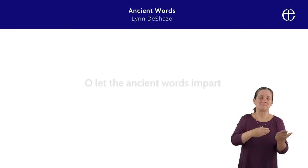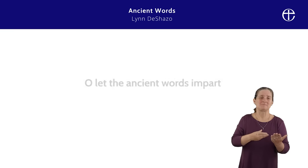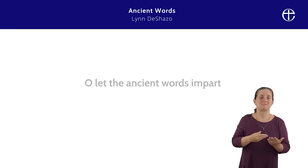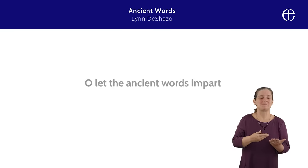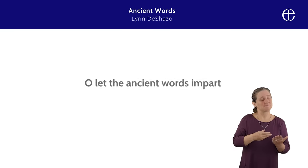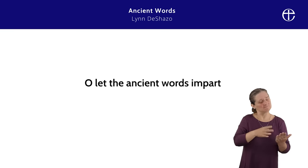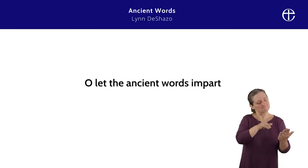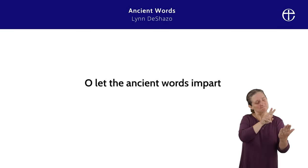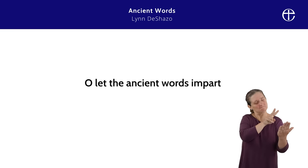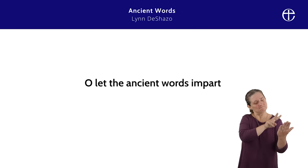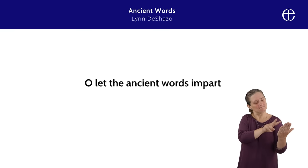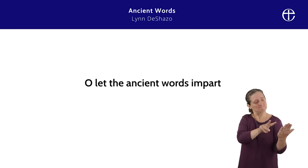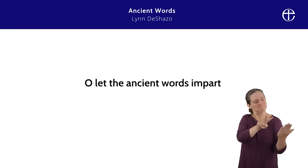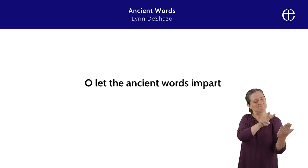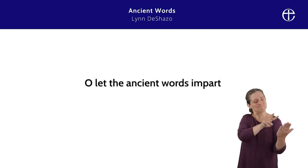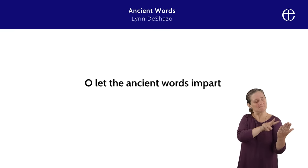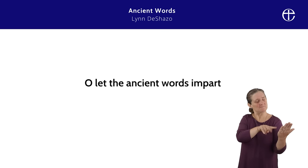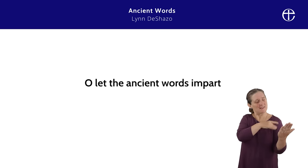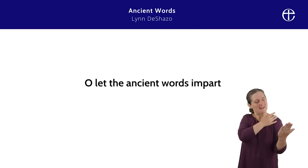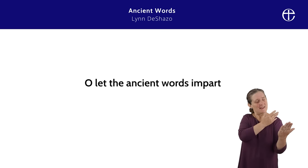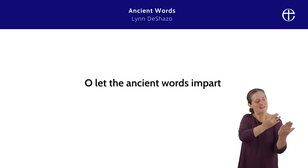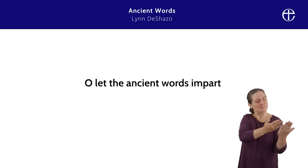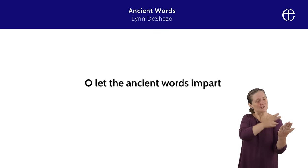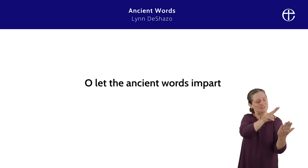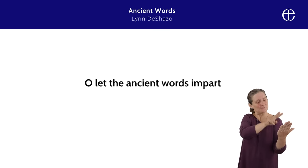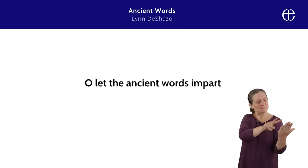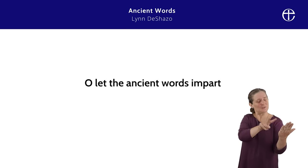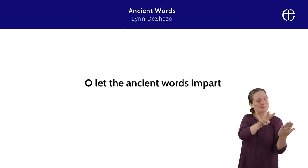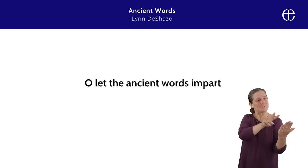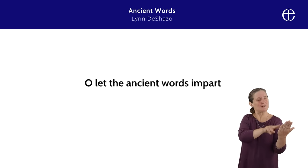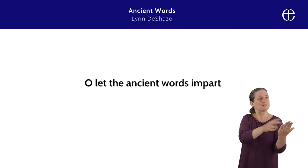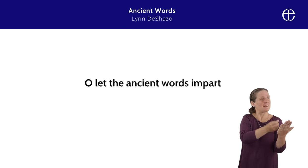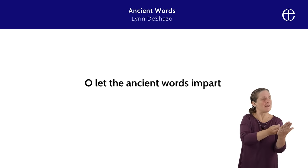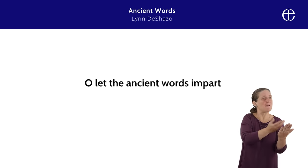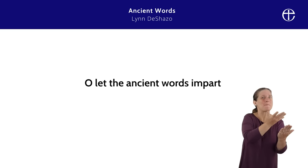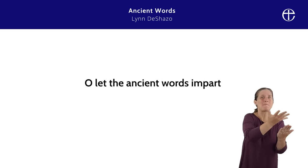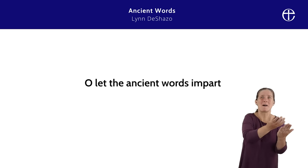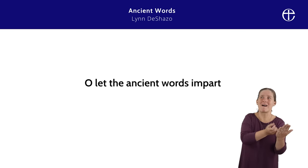O let the ancient words impart